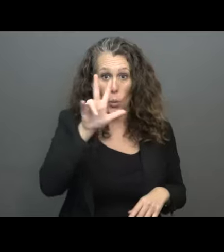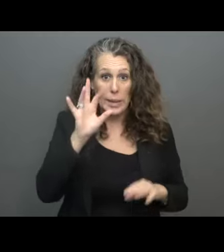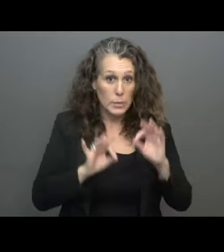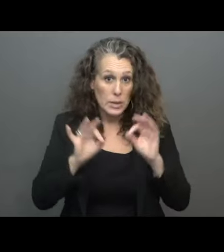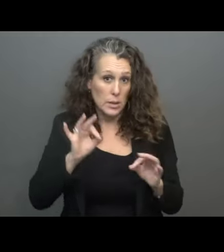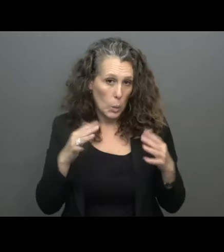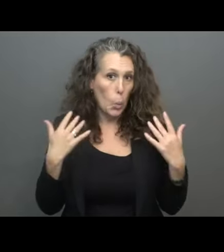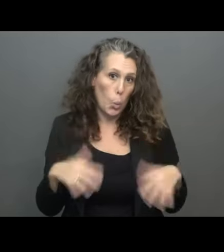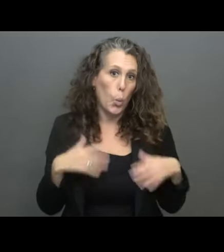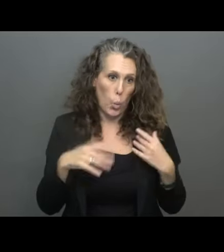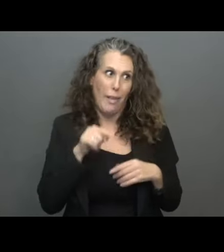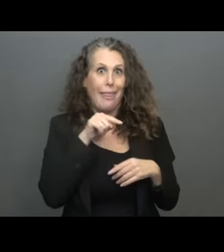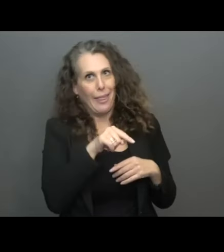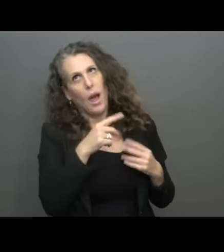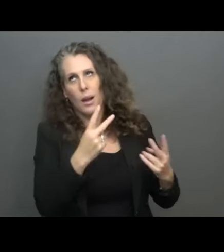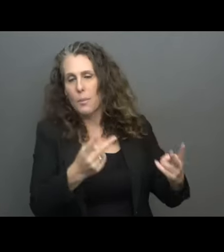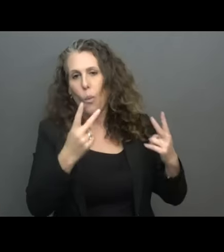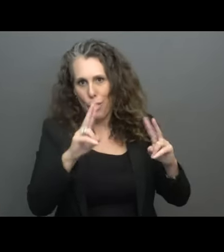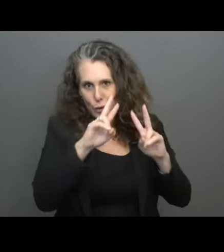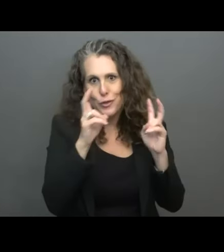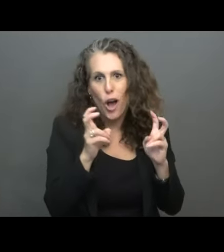topic that we will discuss in the session, right away.